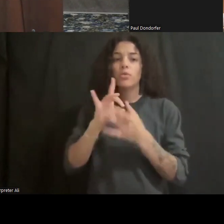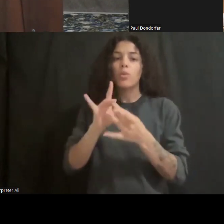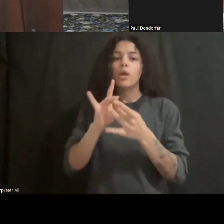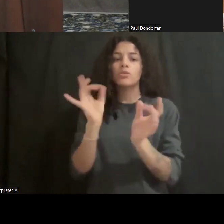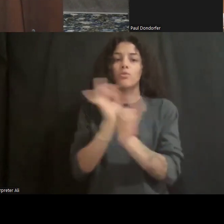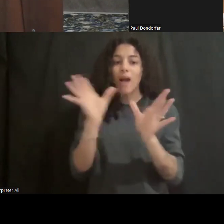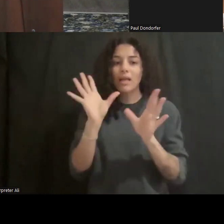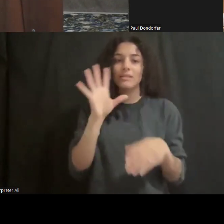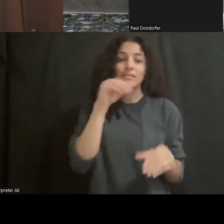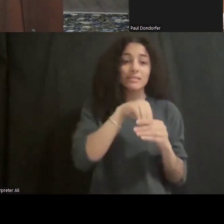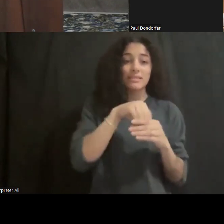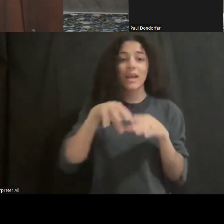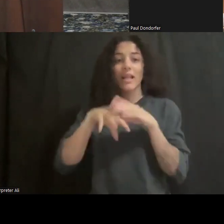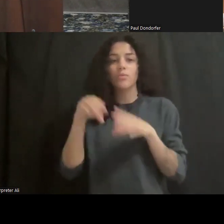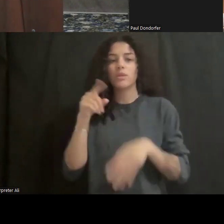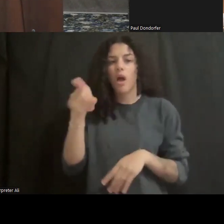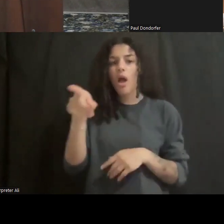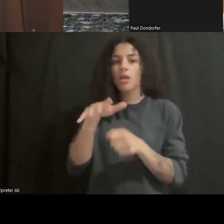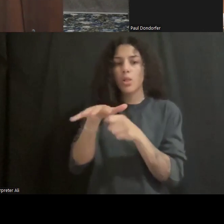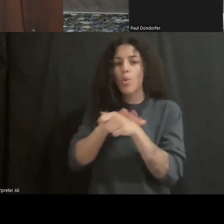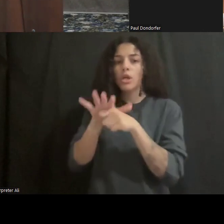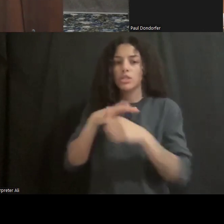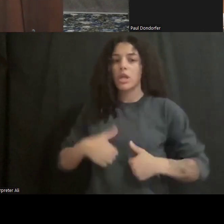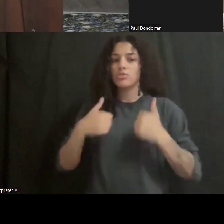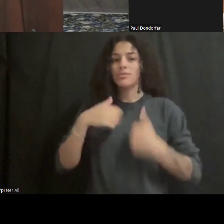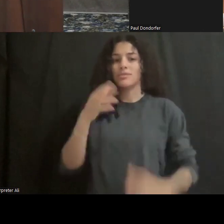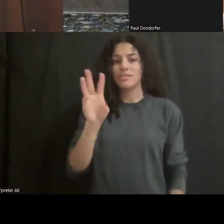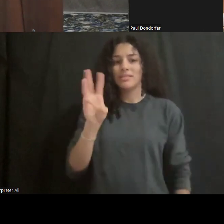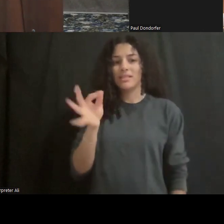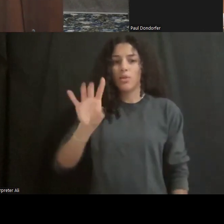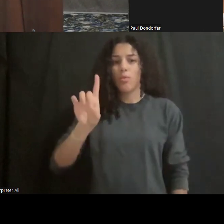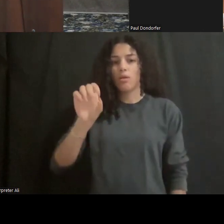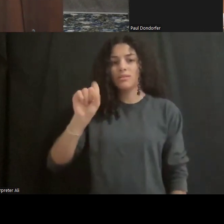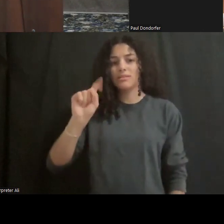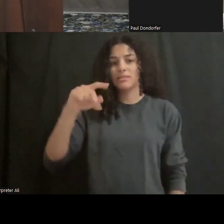691 St Paul Street And although these physical acts of violence did not involve my co-workers